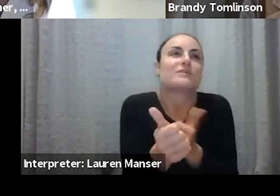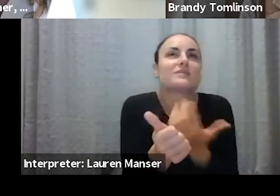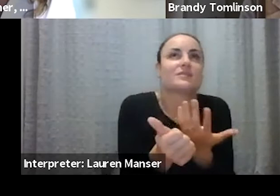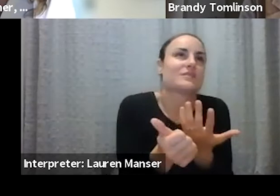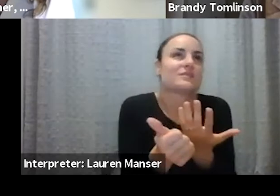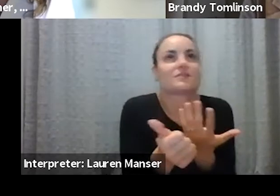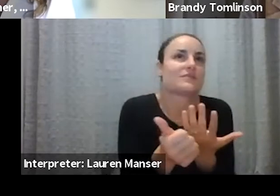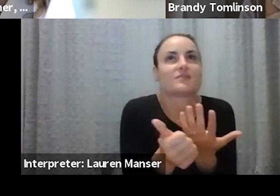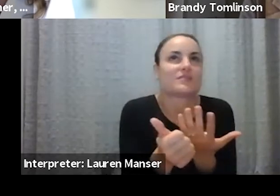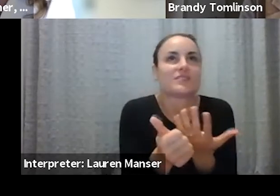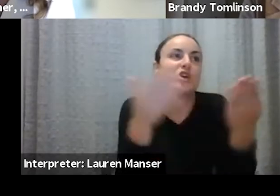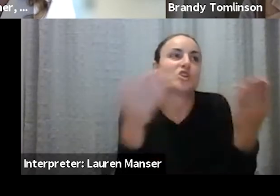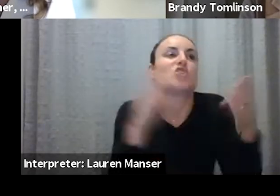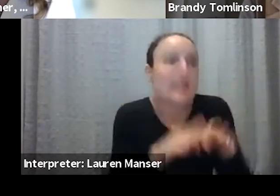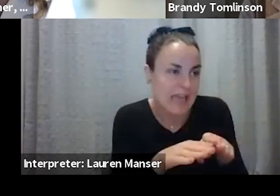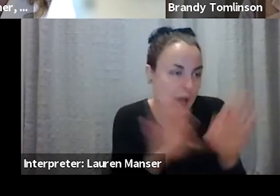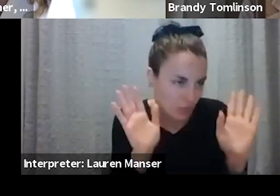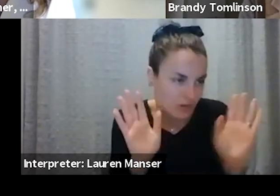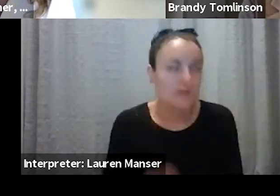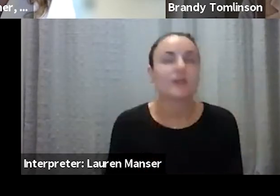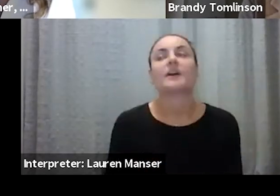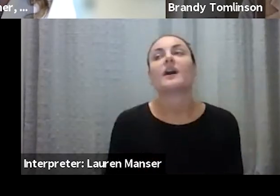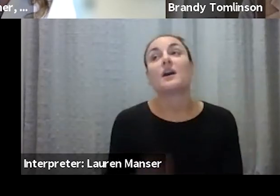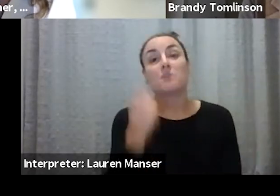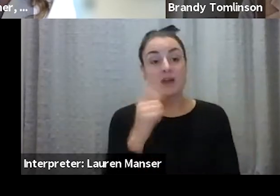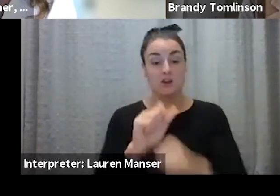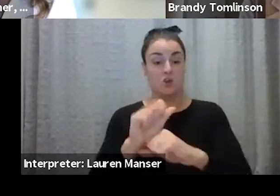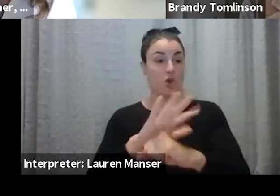We're talking about variants every day vaccines,